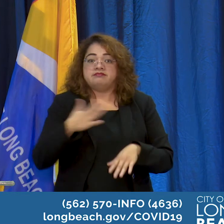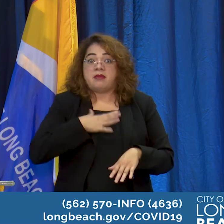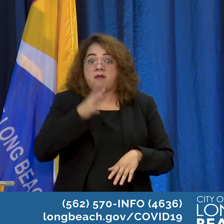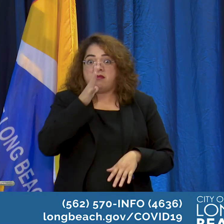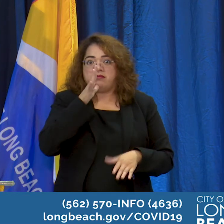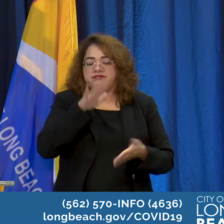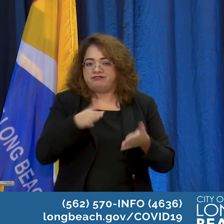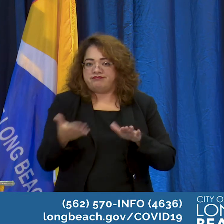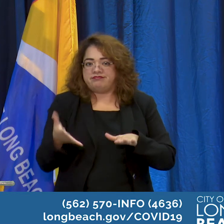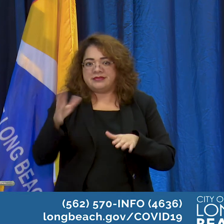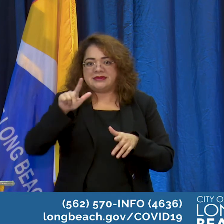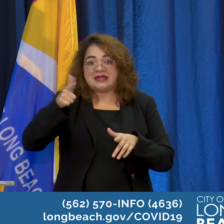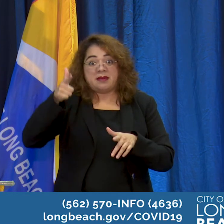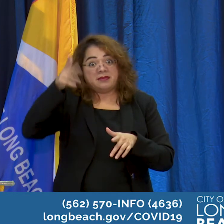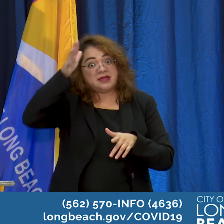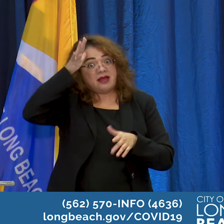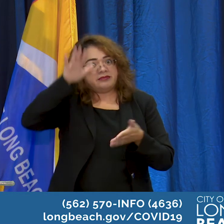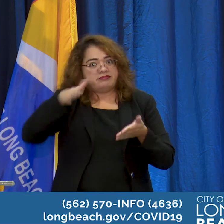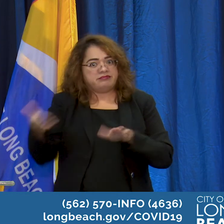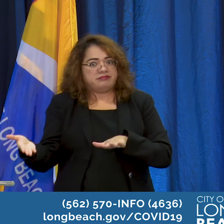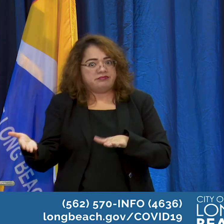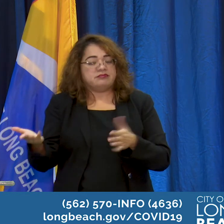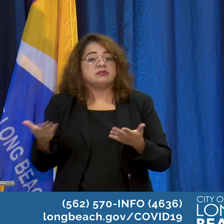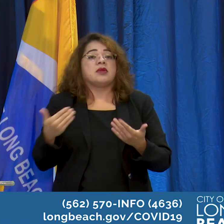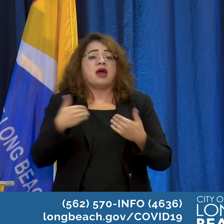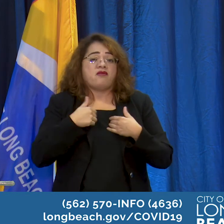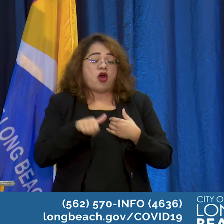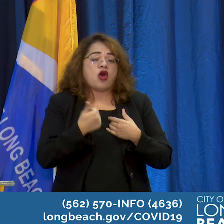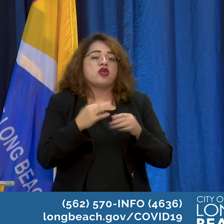I'm still thankful that I have the rest of you know other members of my family that are healthy